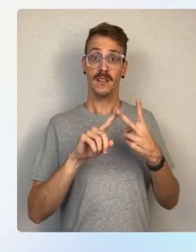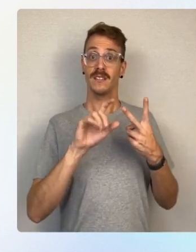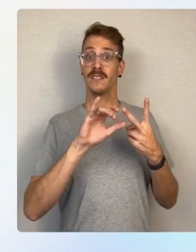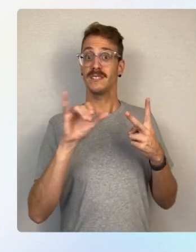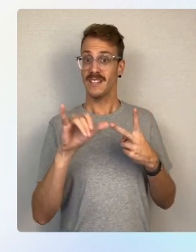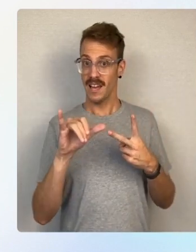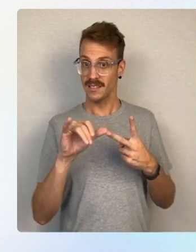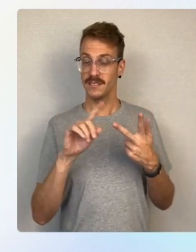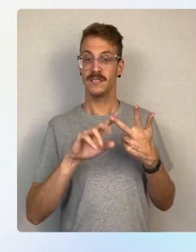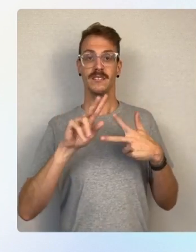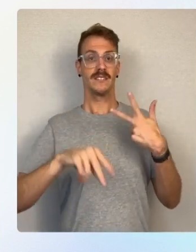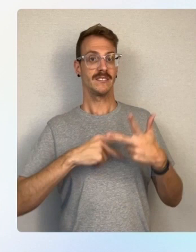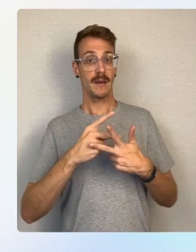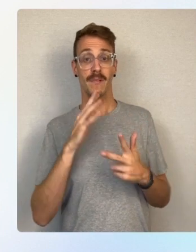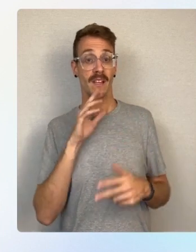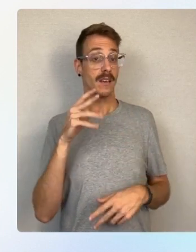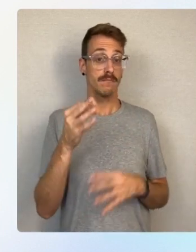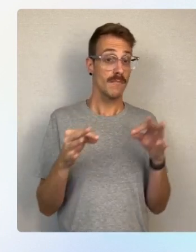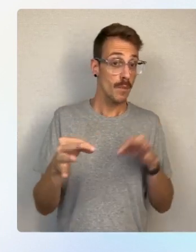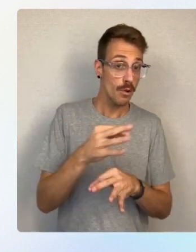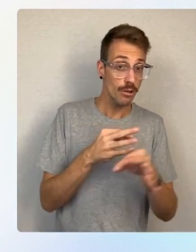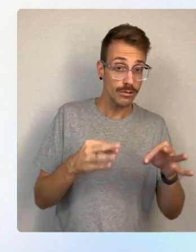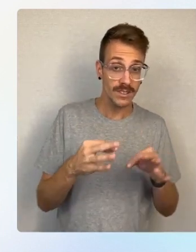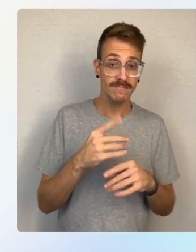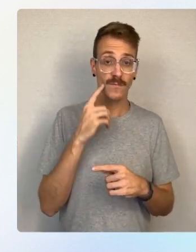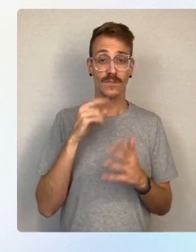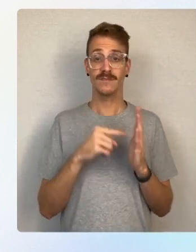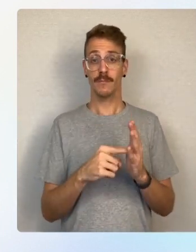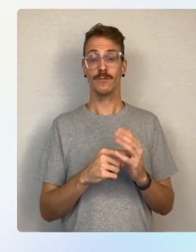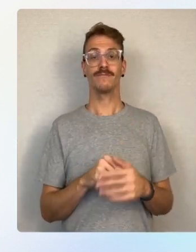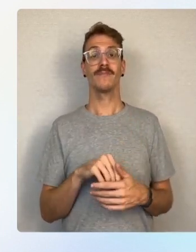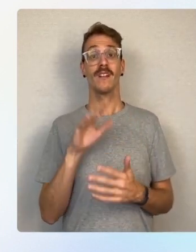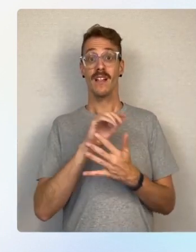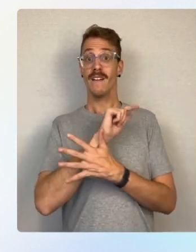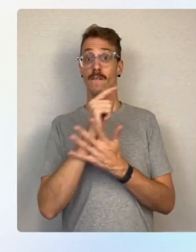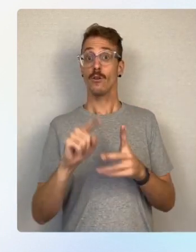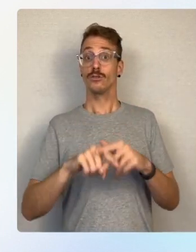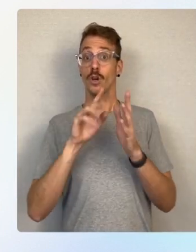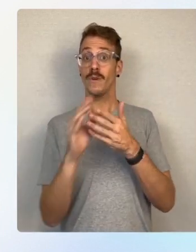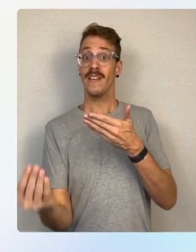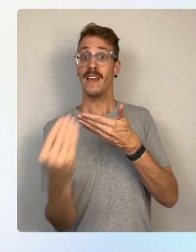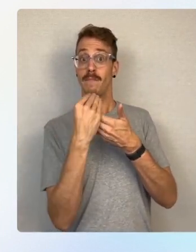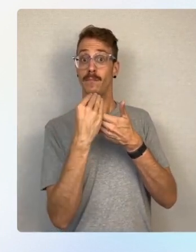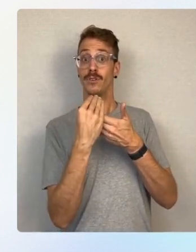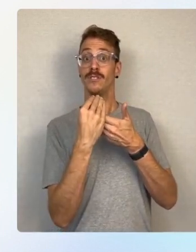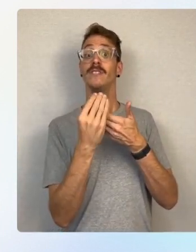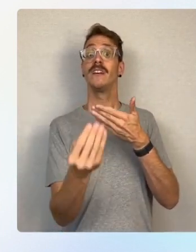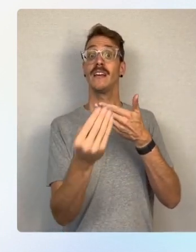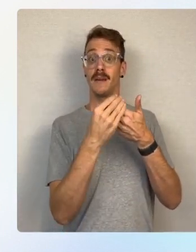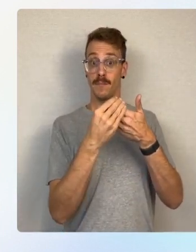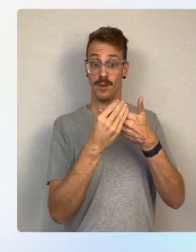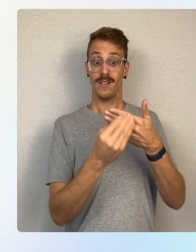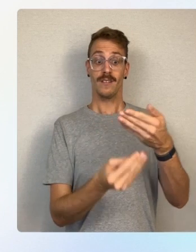Pizza size and pizza type, like pepperoni. The flow starts with an Input and then branches,